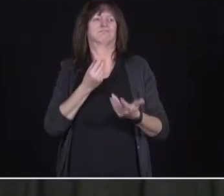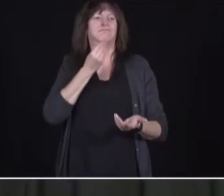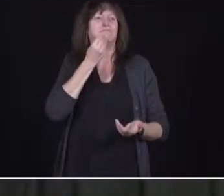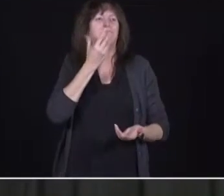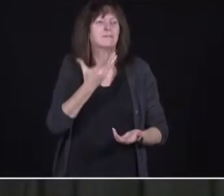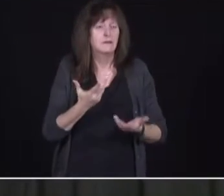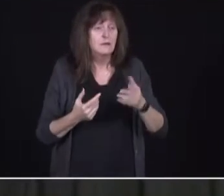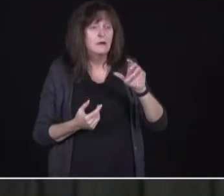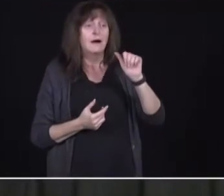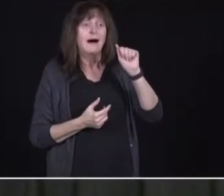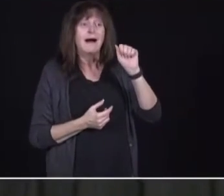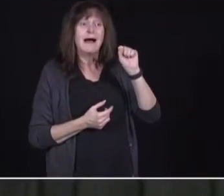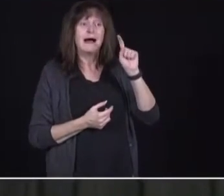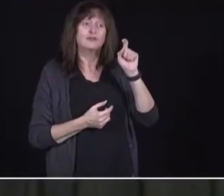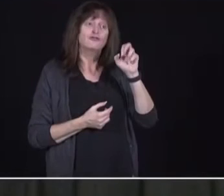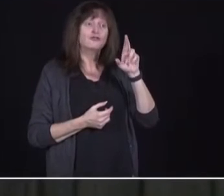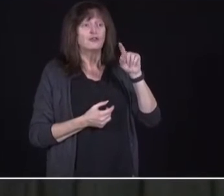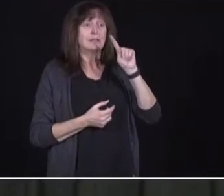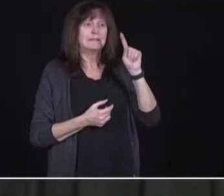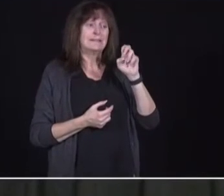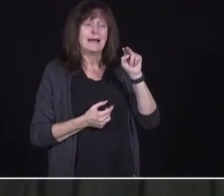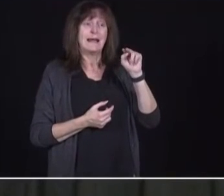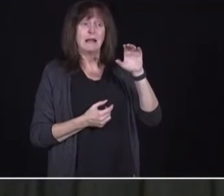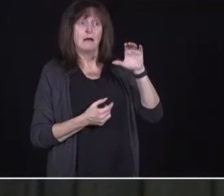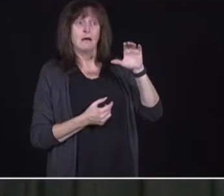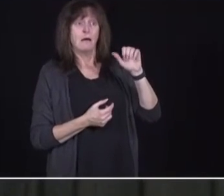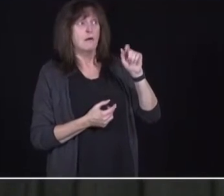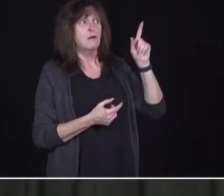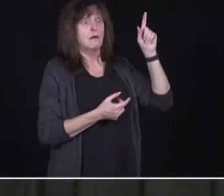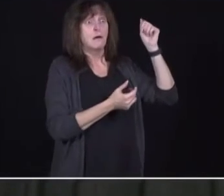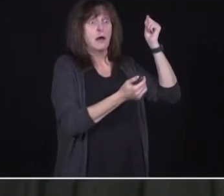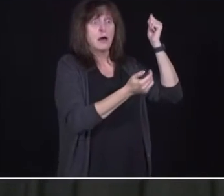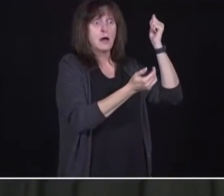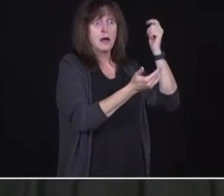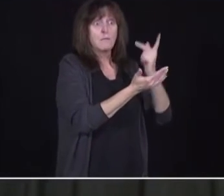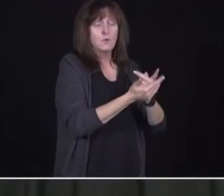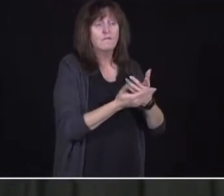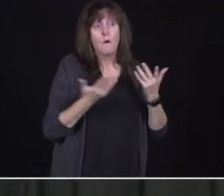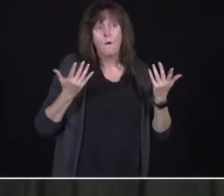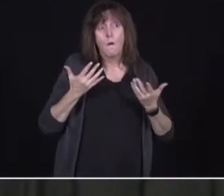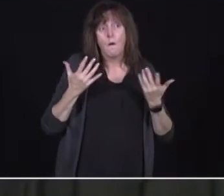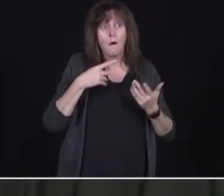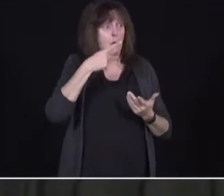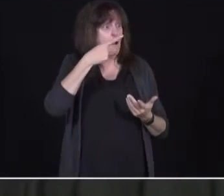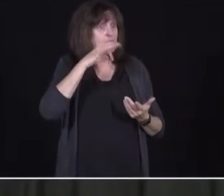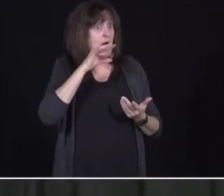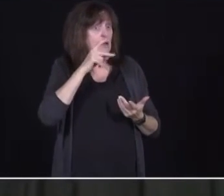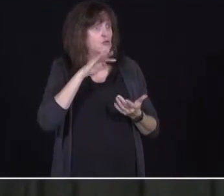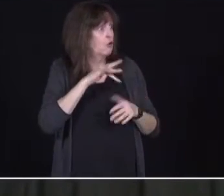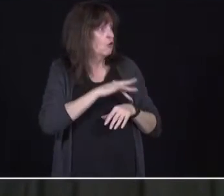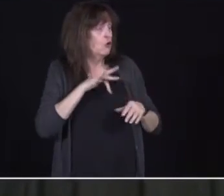have it ready to go. And one like Astrazeneca should be approved we want to be ready for.